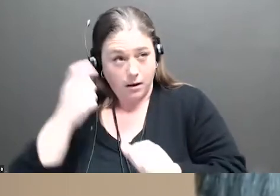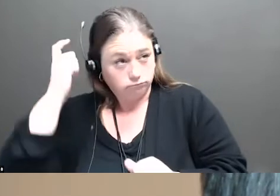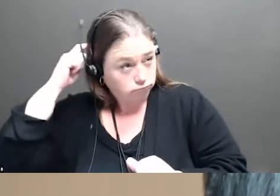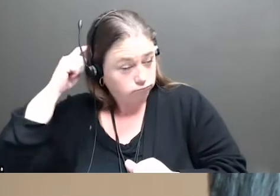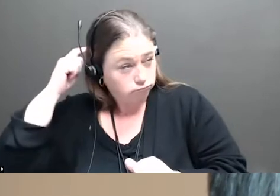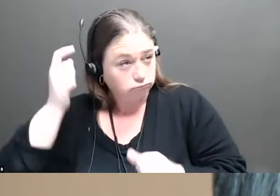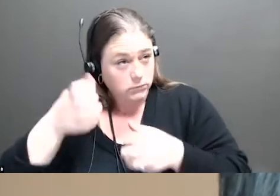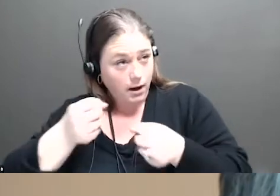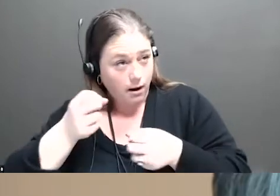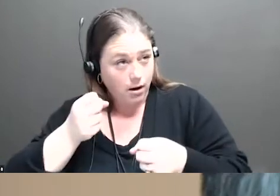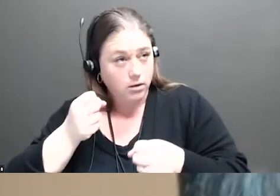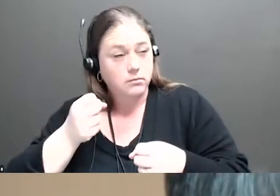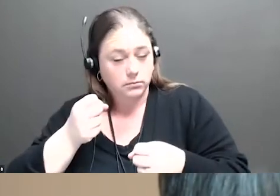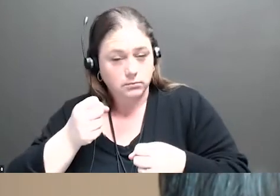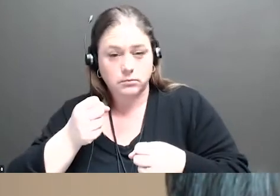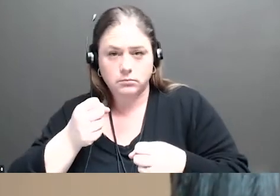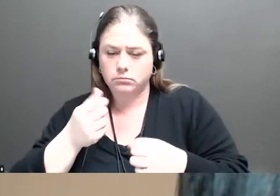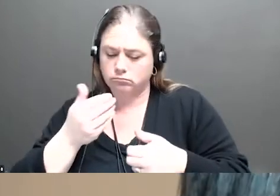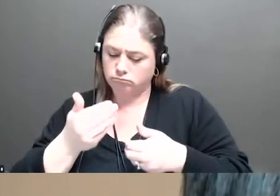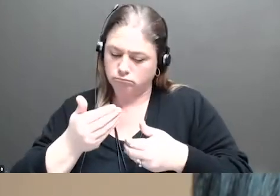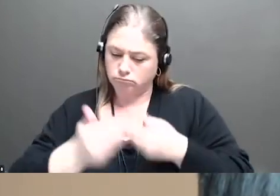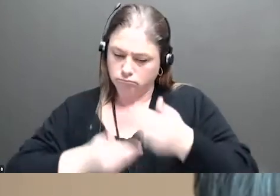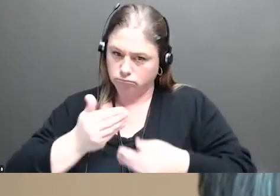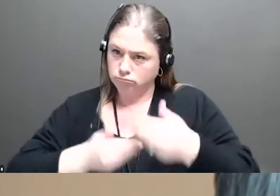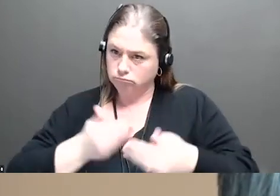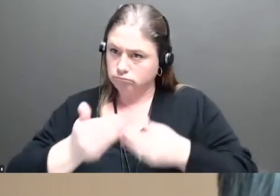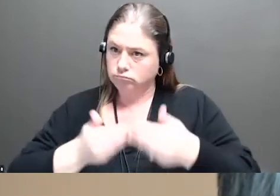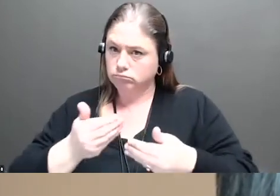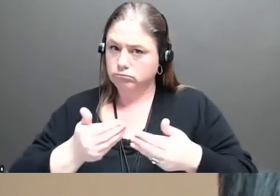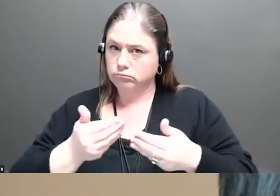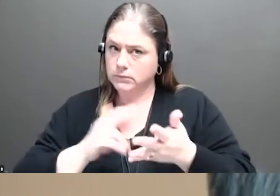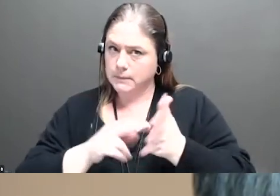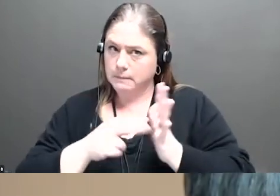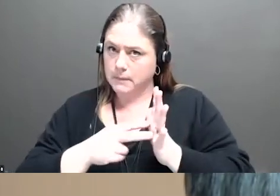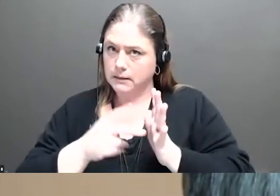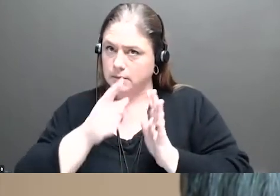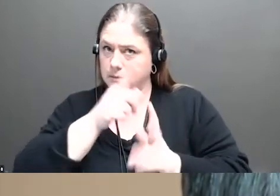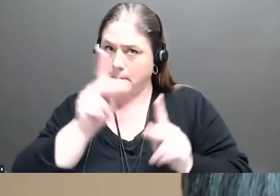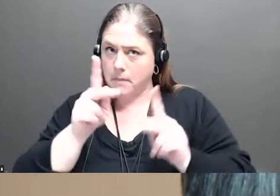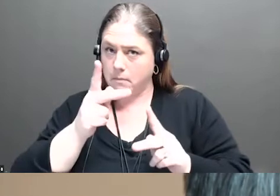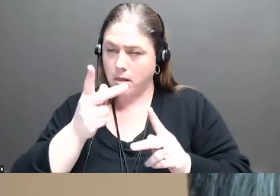we're doing in such a way that people are even aware of the job postings and that they